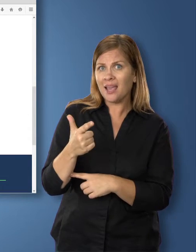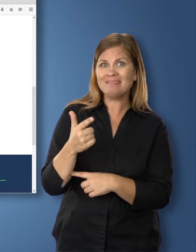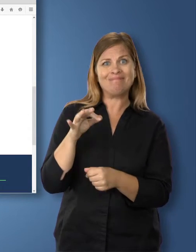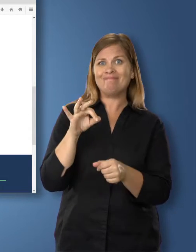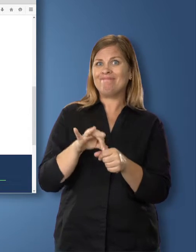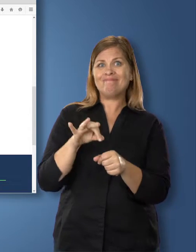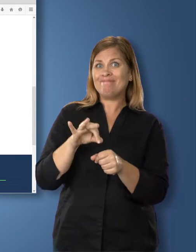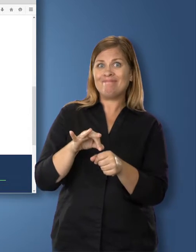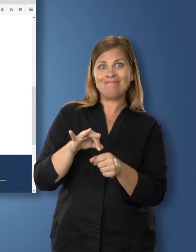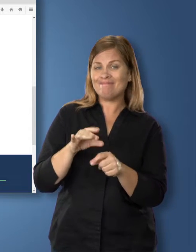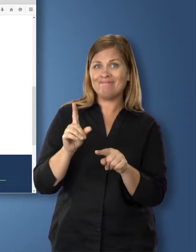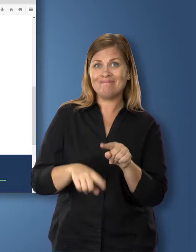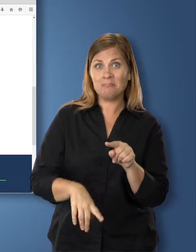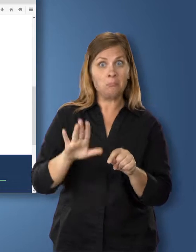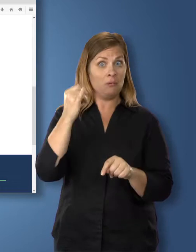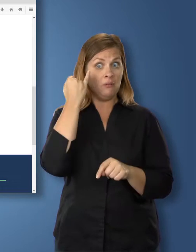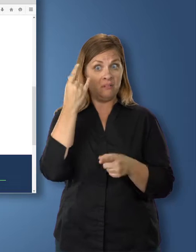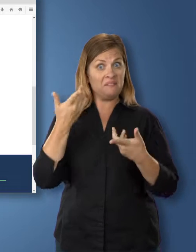as part of a felony conviction sentence?